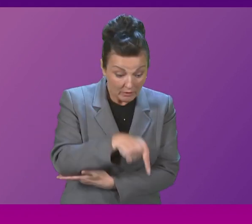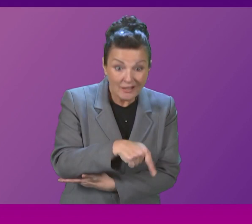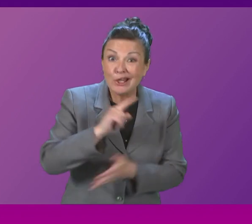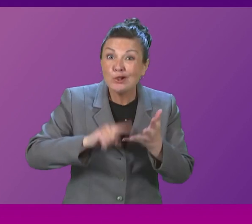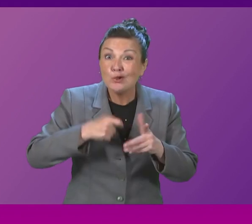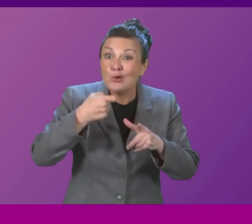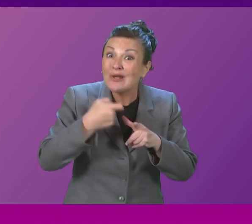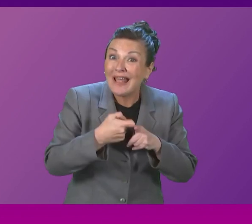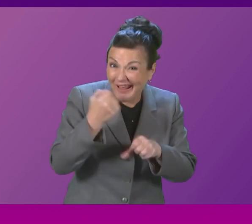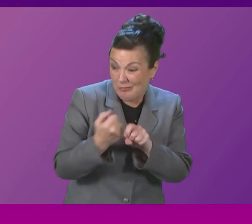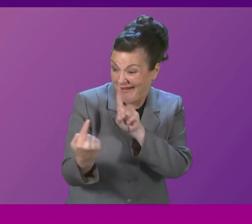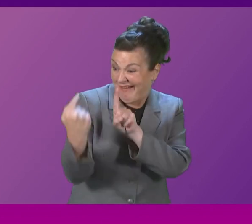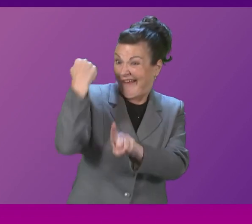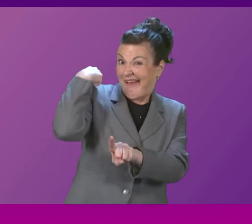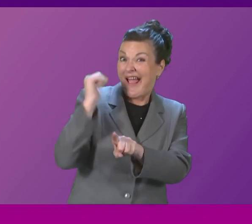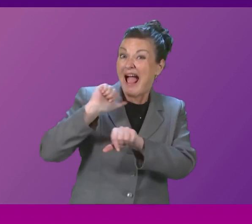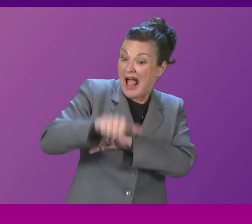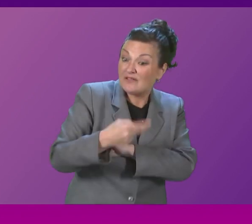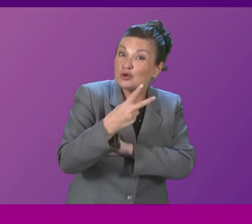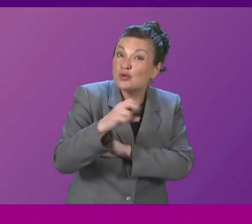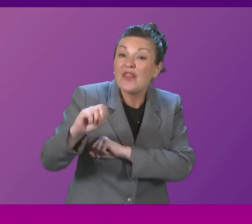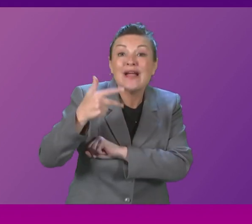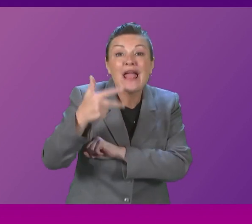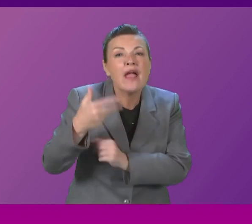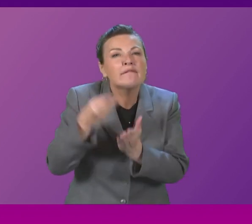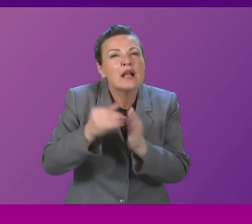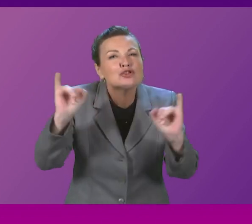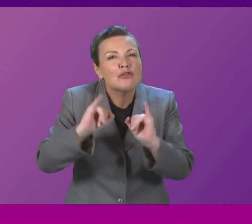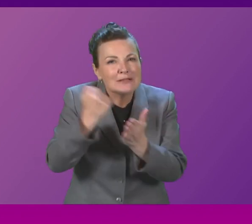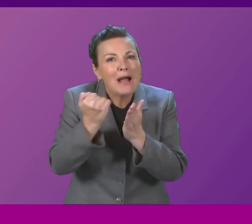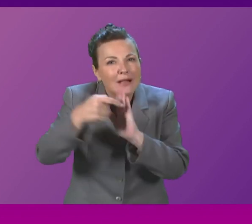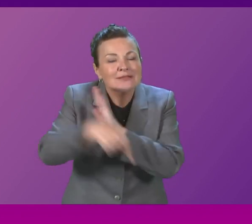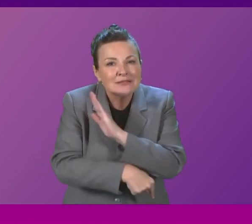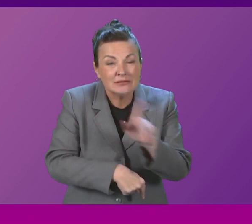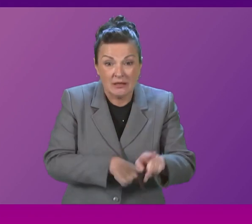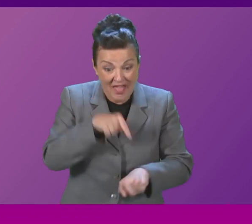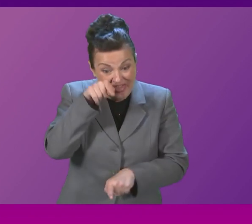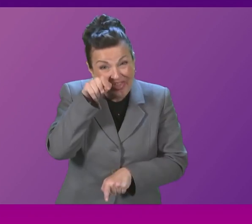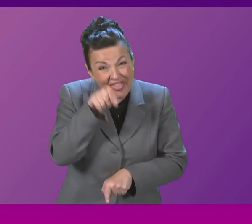Government austerity programme after the 2008 financial crisis resulted in one of the lengthiest